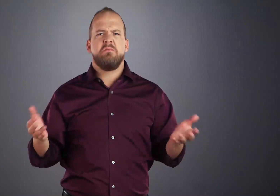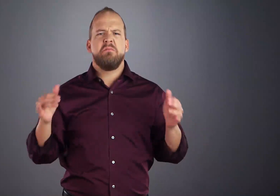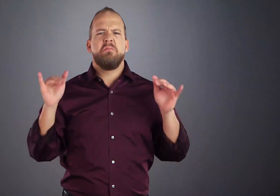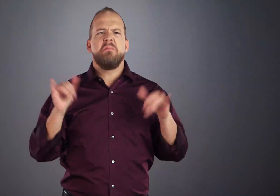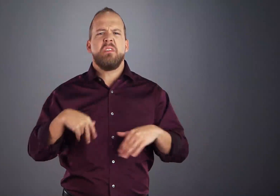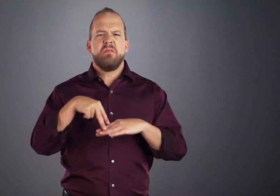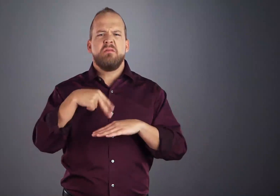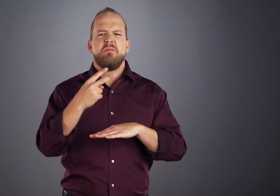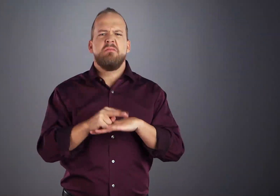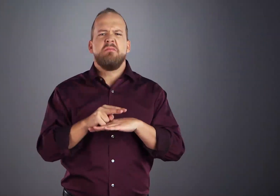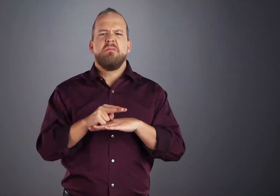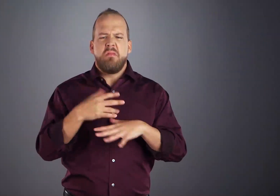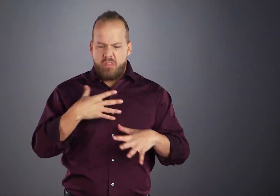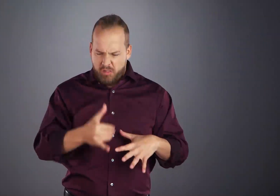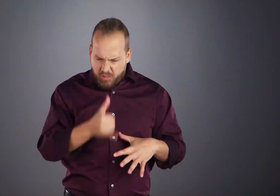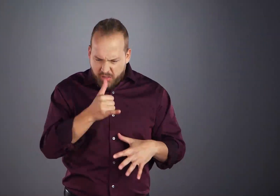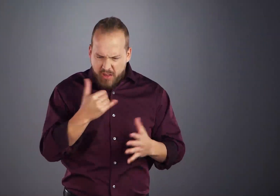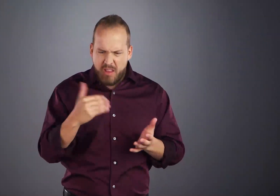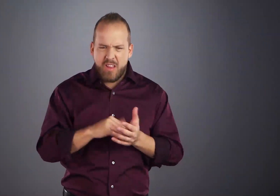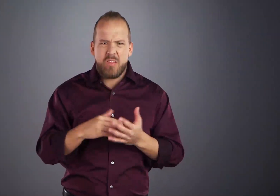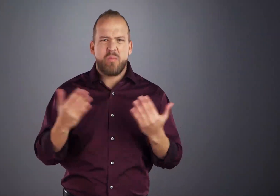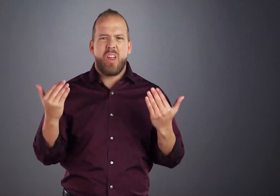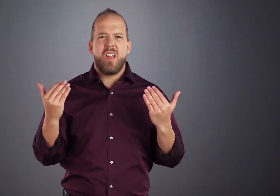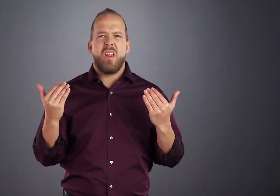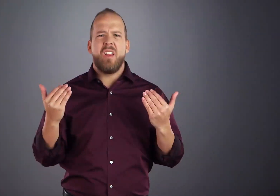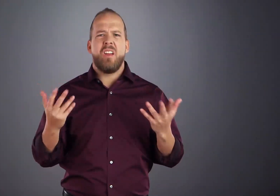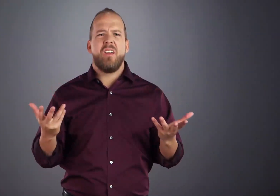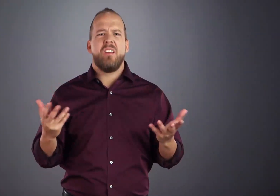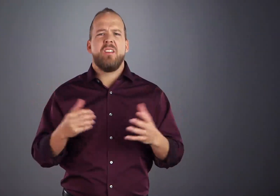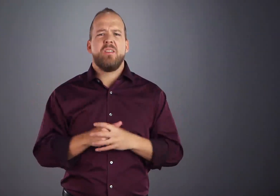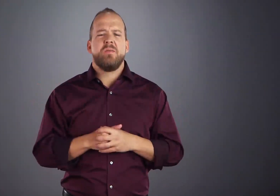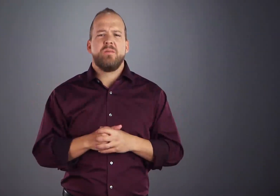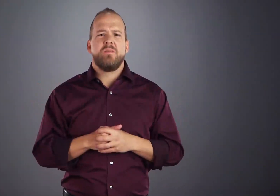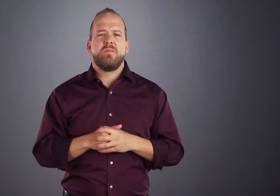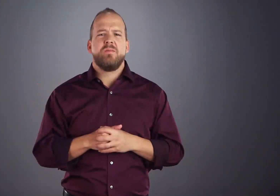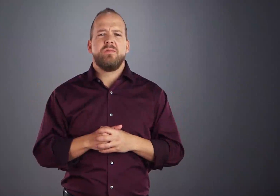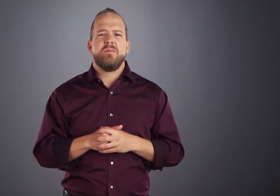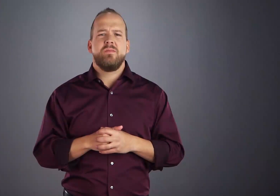for the frightful day came when I drank once more.